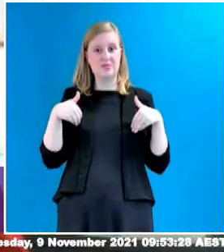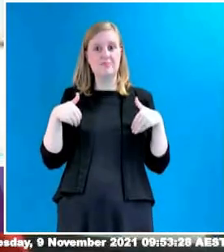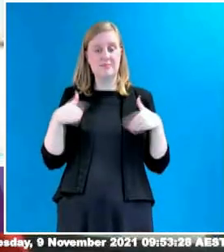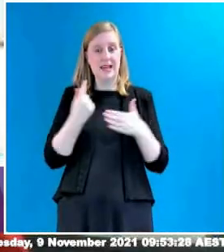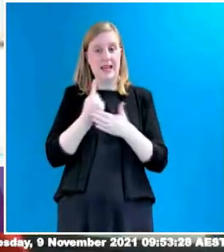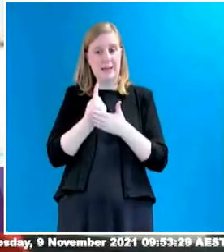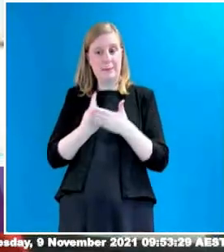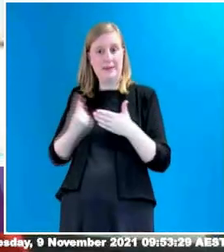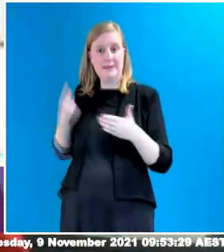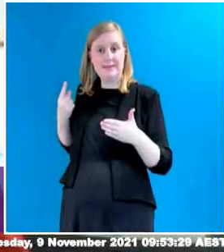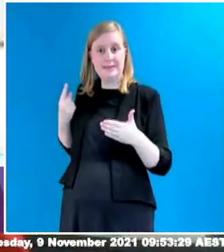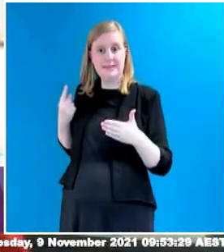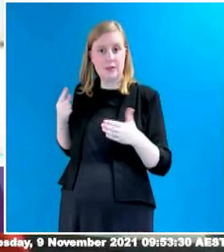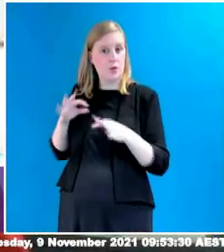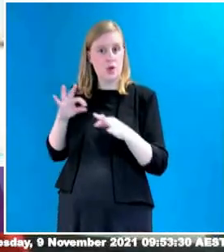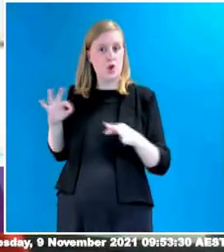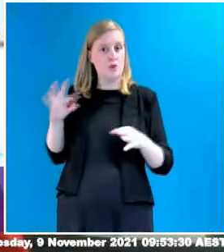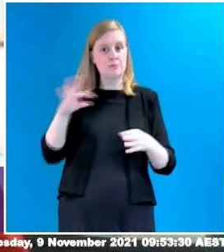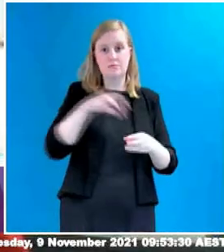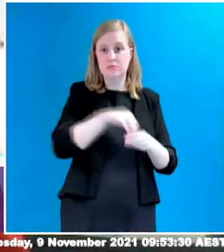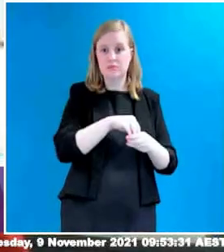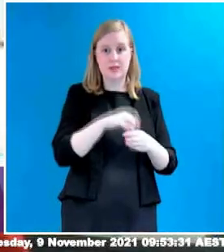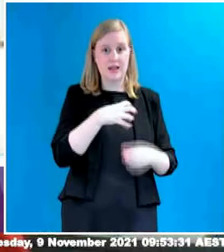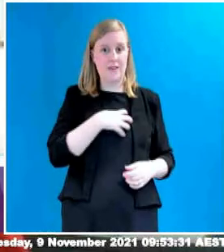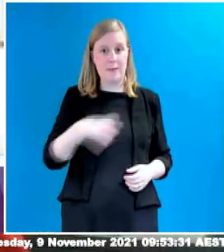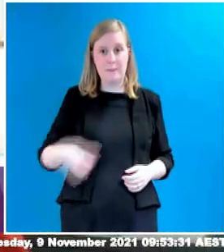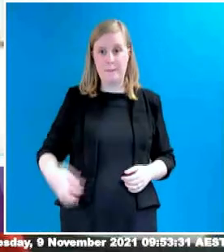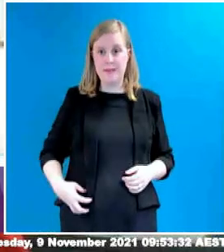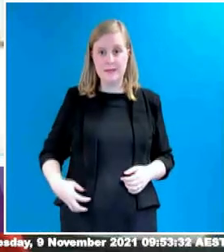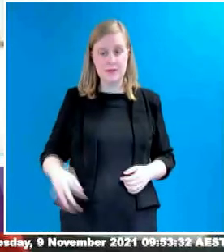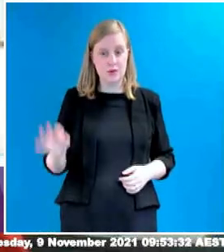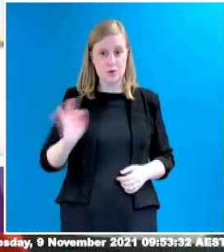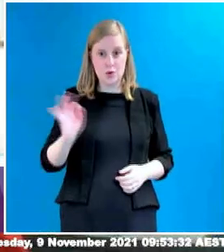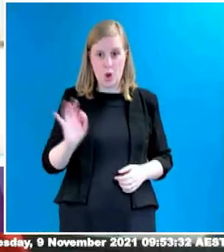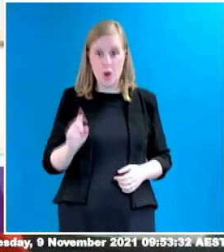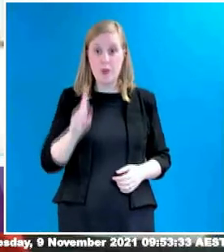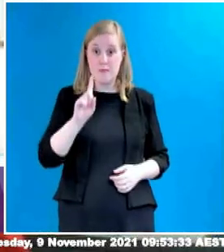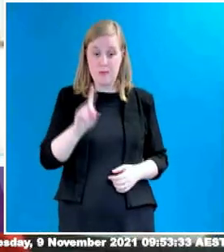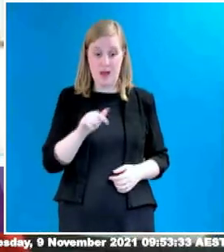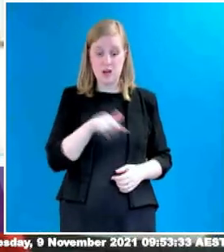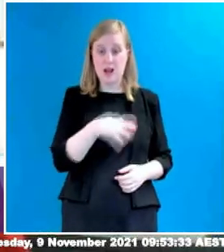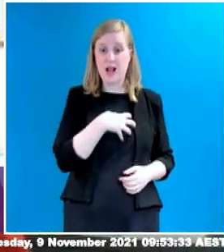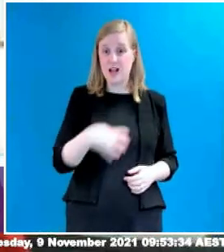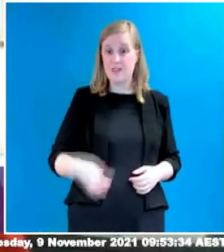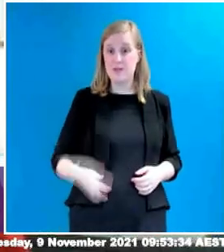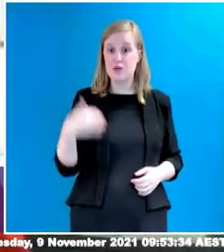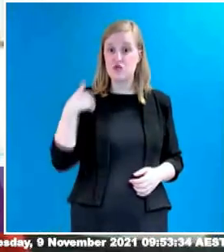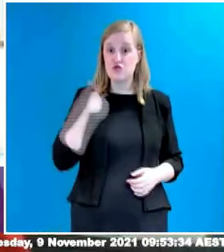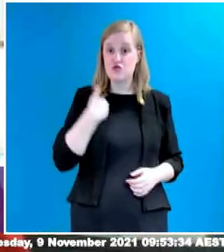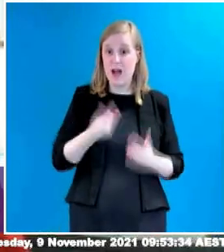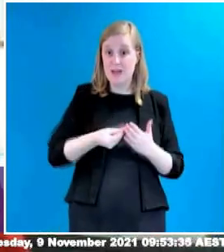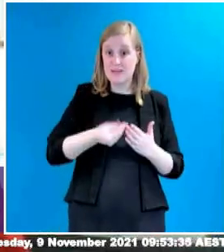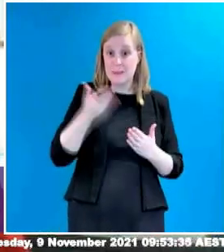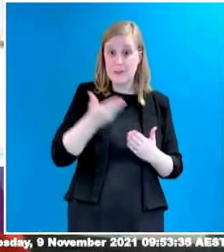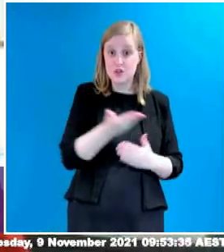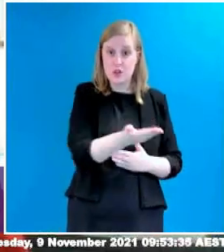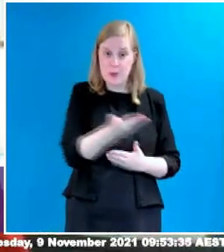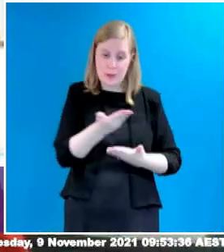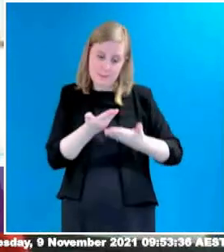government, but we do see draft Cabinet submissions. So that is the process for any policy and law making before it gets to the